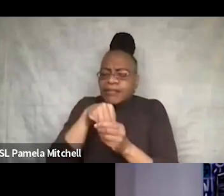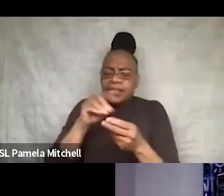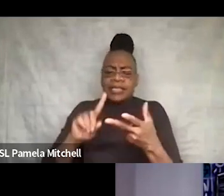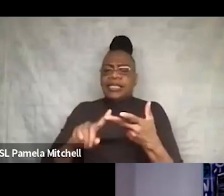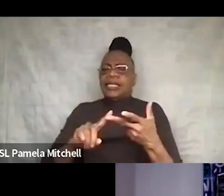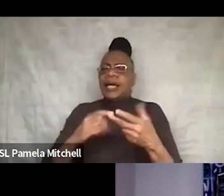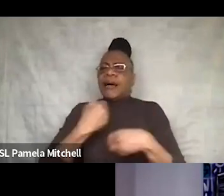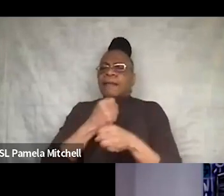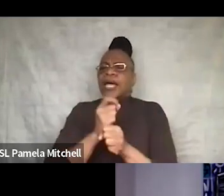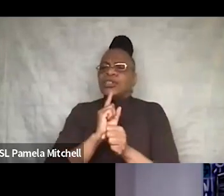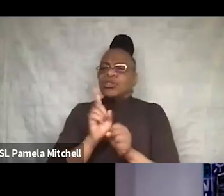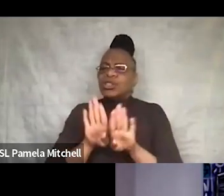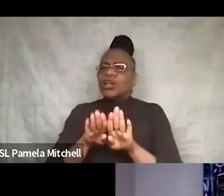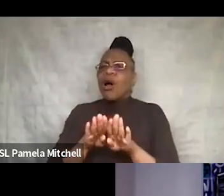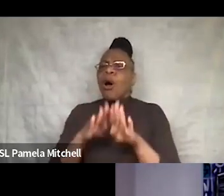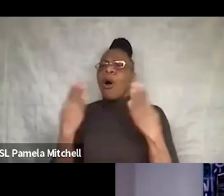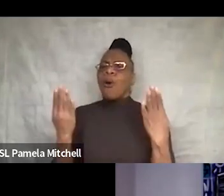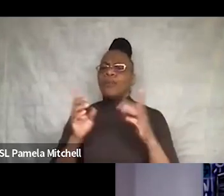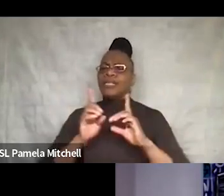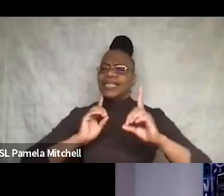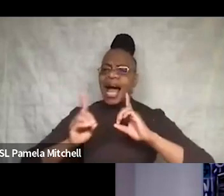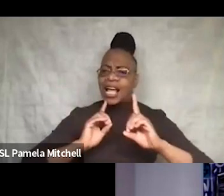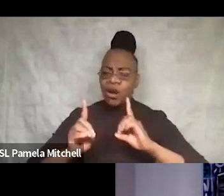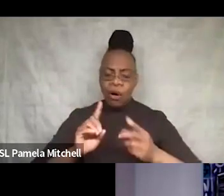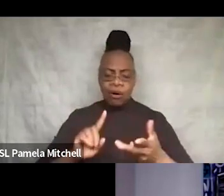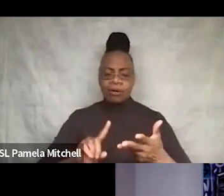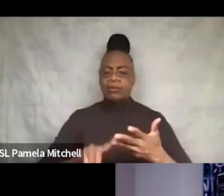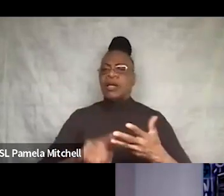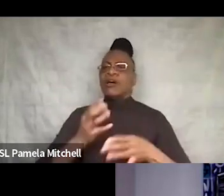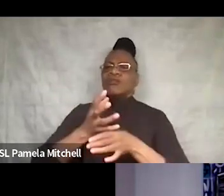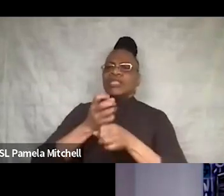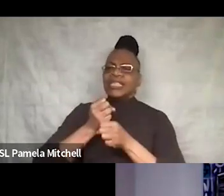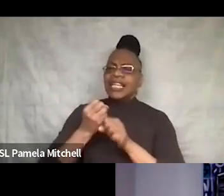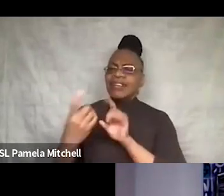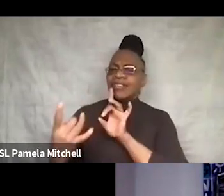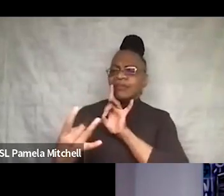and pathways to give feedback and for sharing and listening to people's stories,